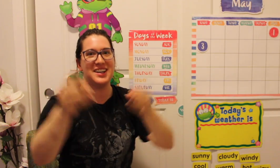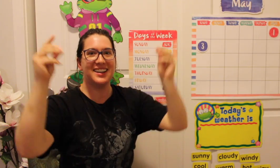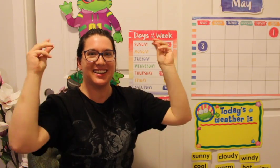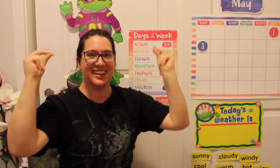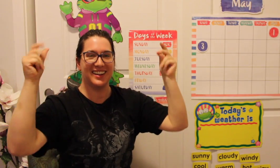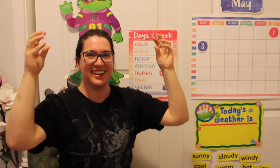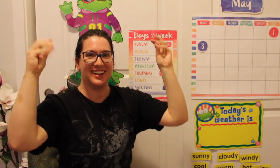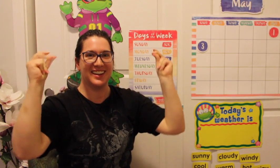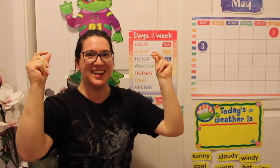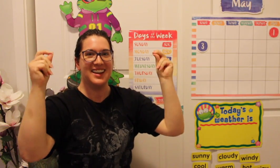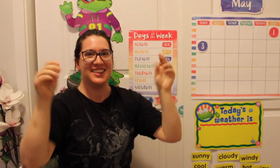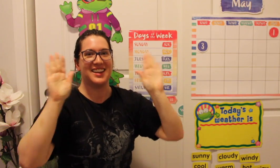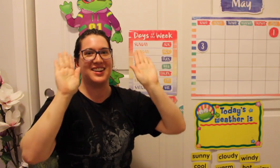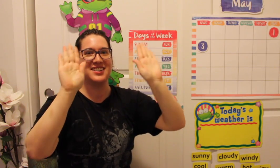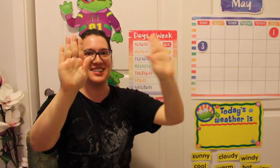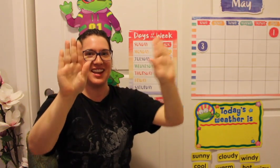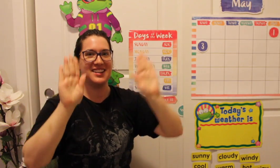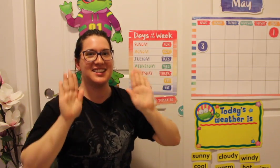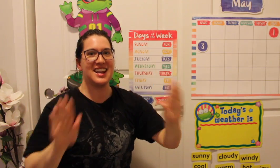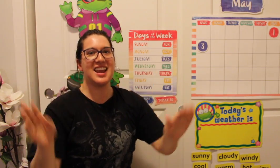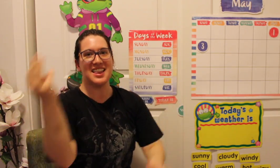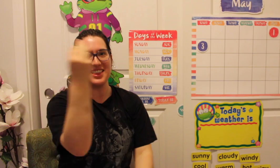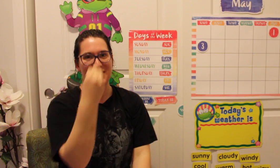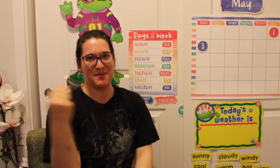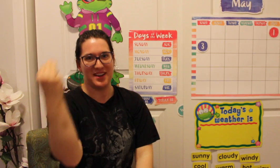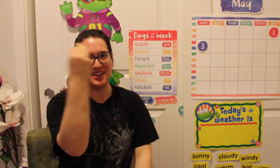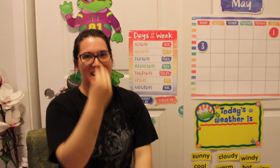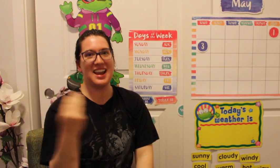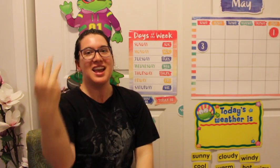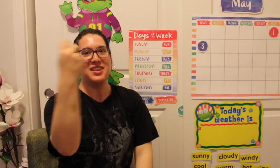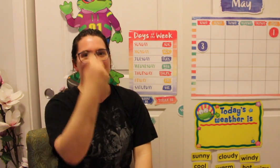week there's Sunday and there's Monday there's